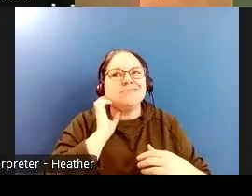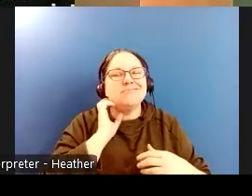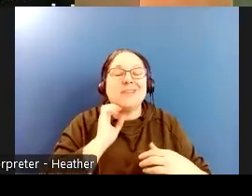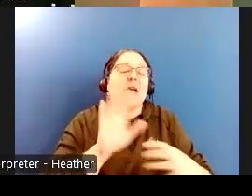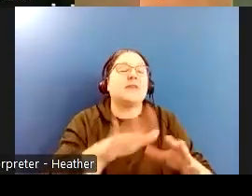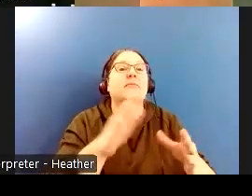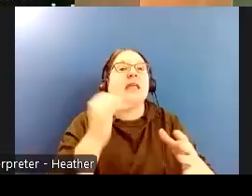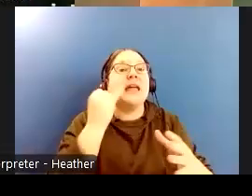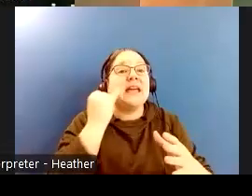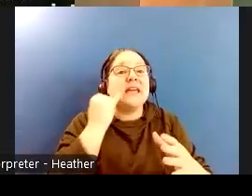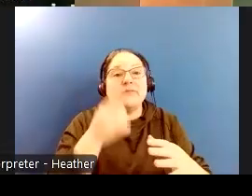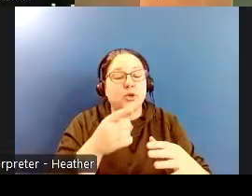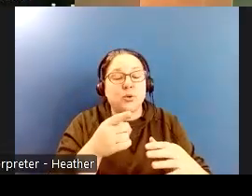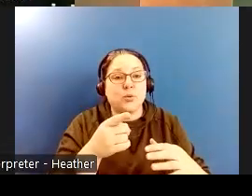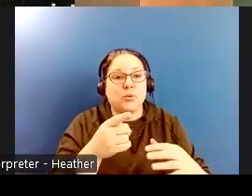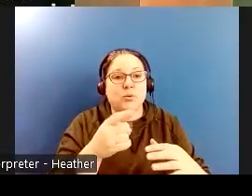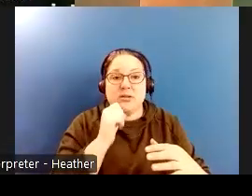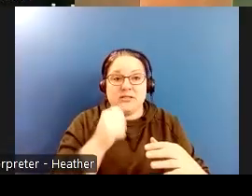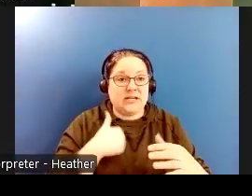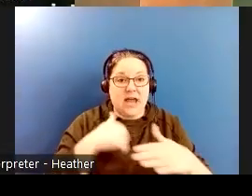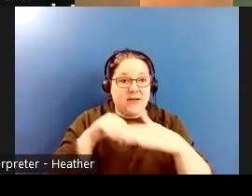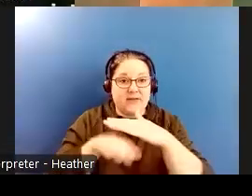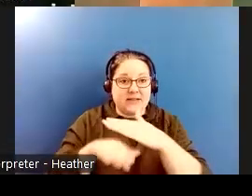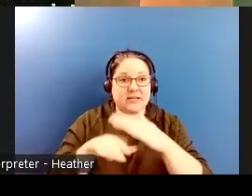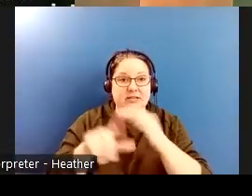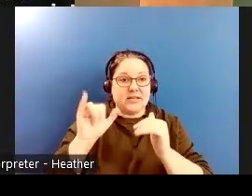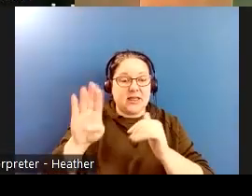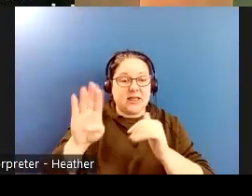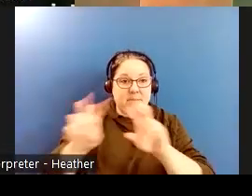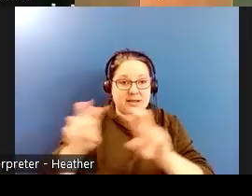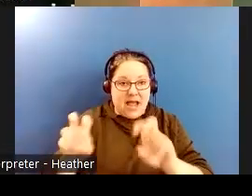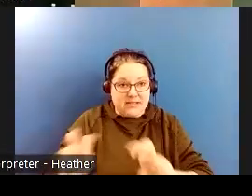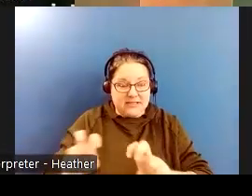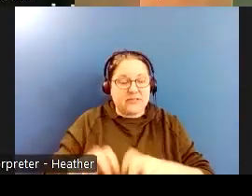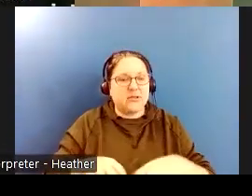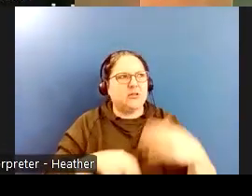you didn't have access to laboratory analysis and you said you know I got this patient in